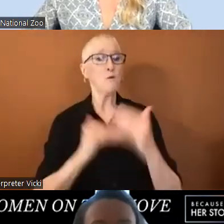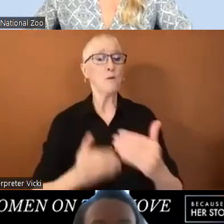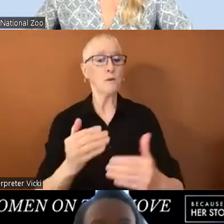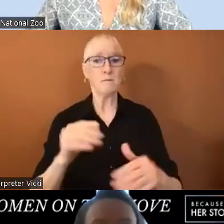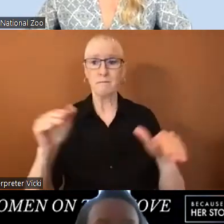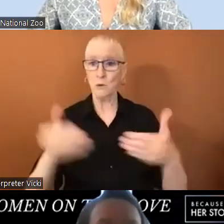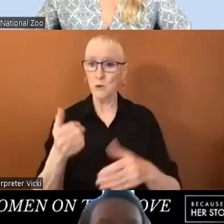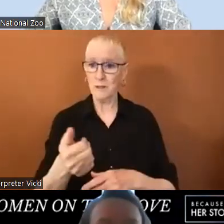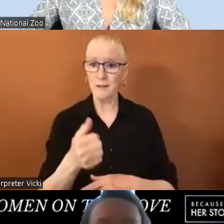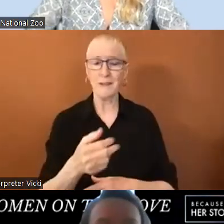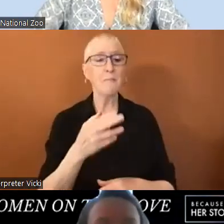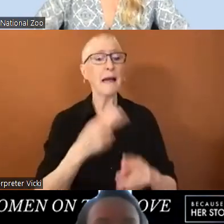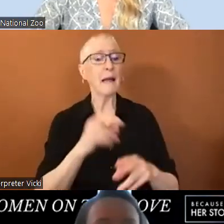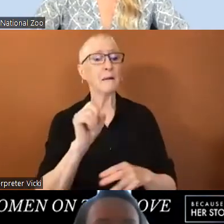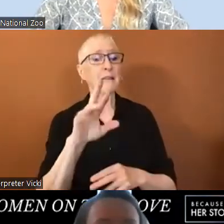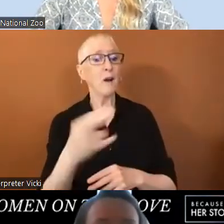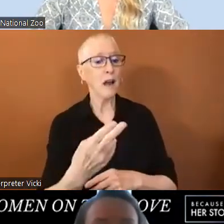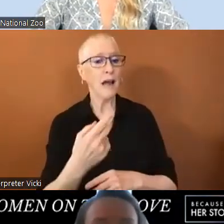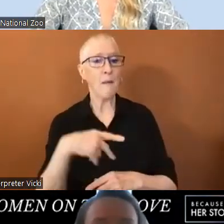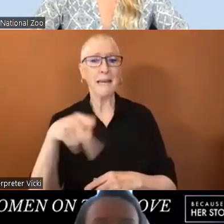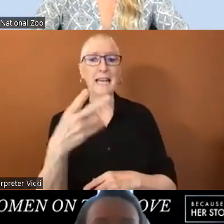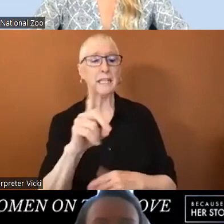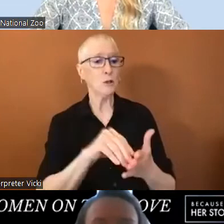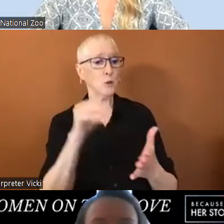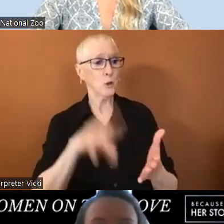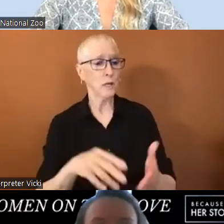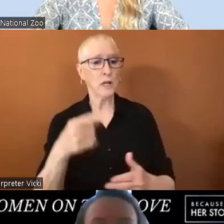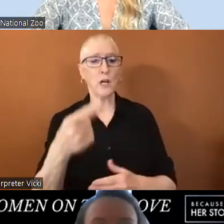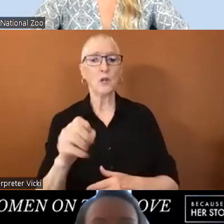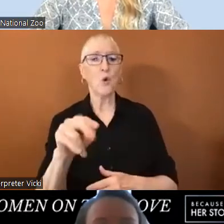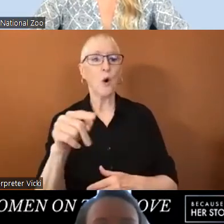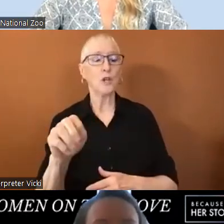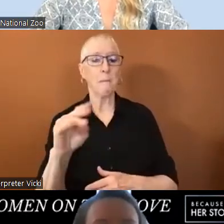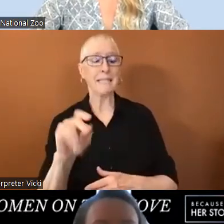Sarah: Um, yes. My name is Sarah and I'm a PhD student at George Mason University and also a visiting